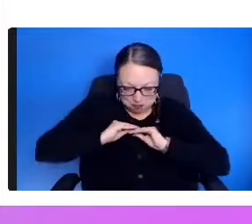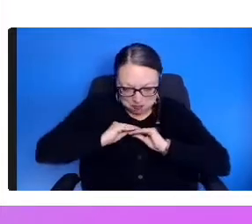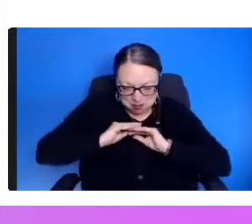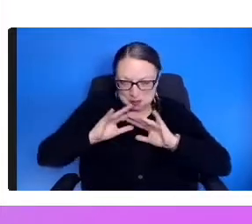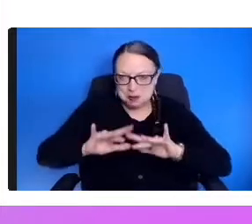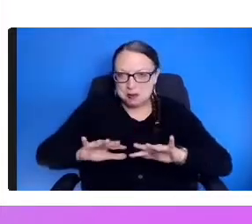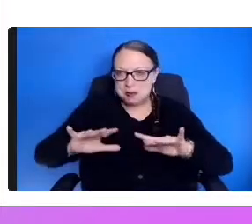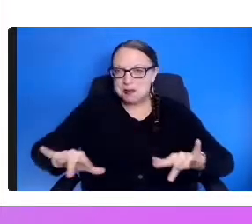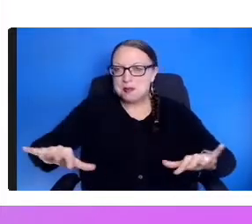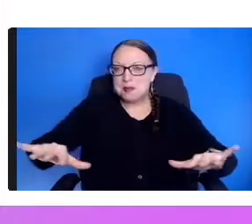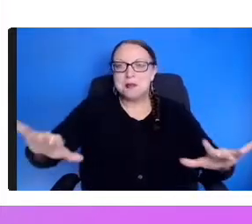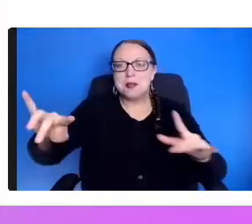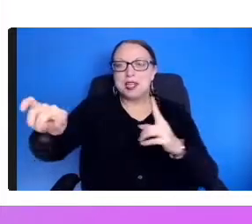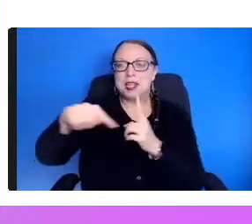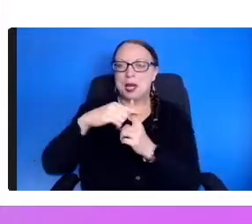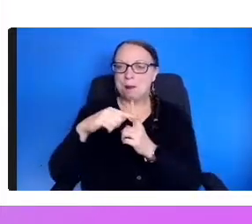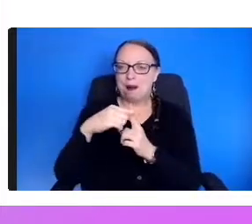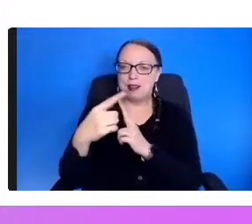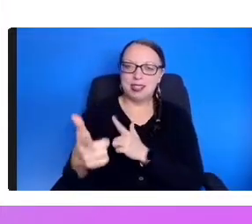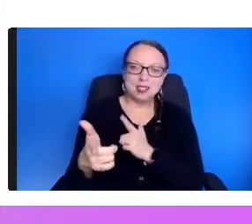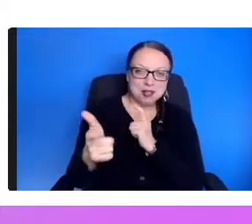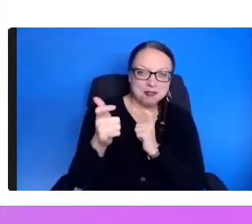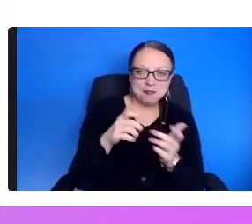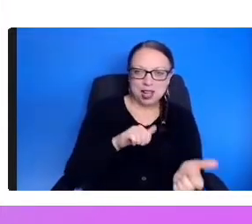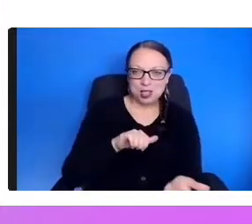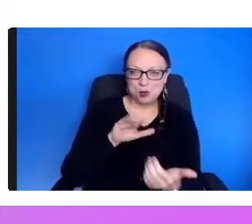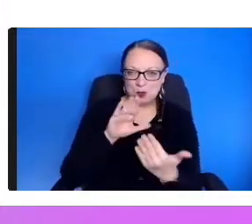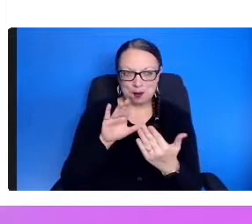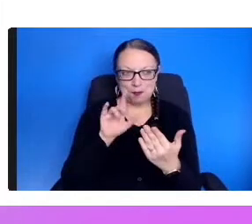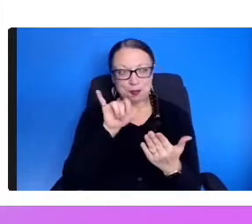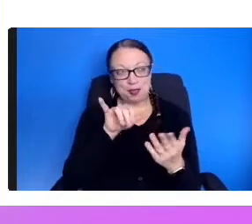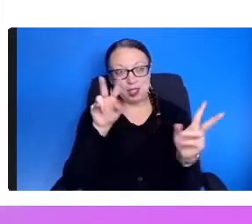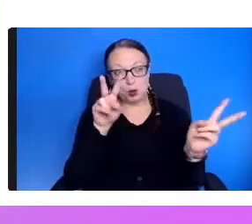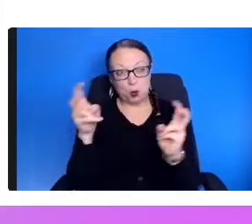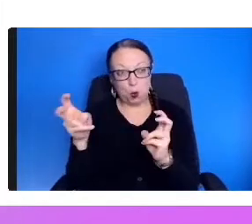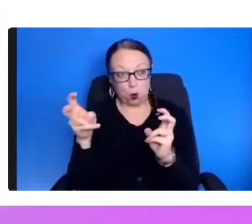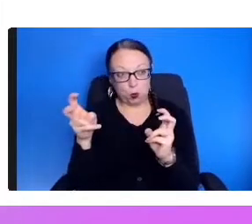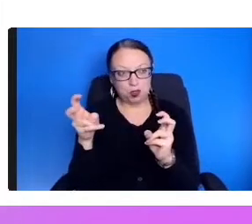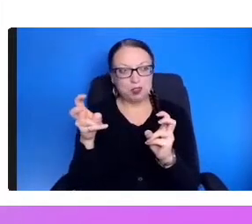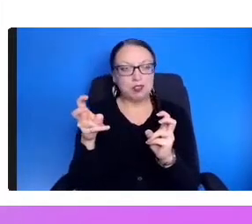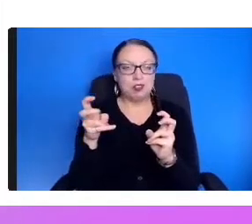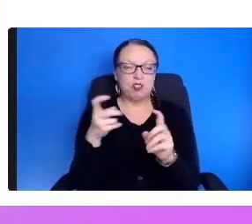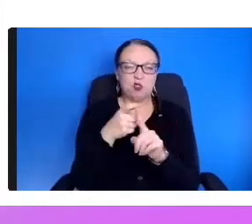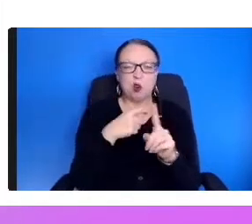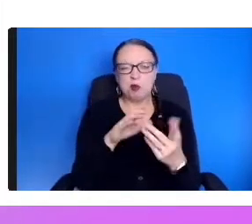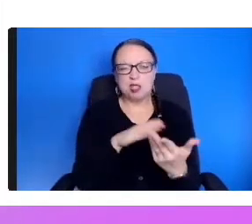in a positive and fast way. I love this quote from this is actually a lyric from a song which is,